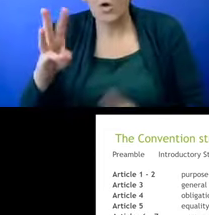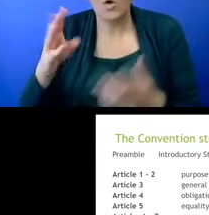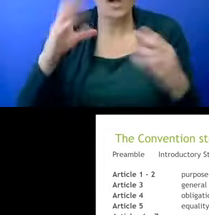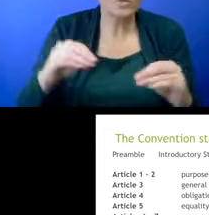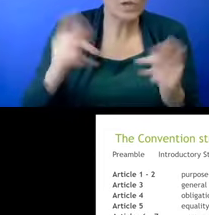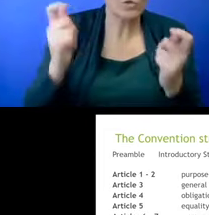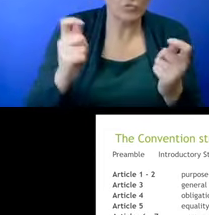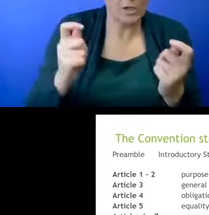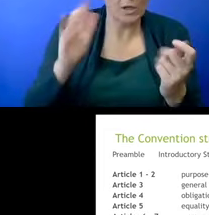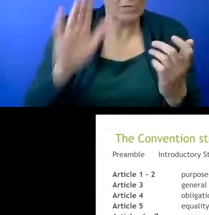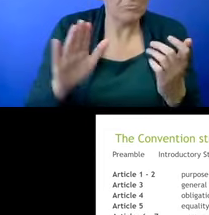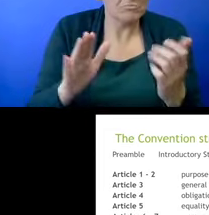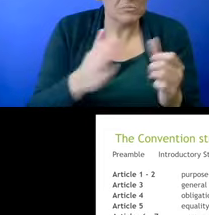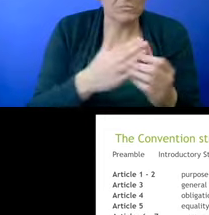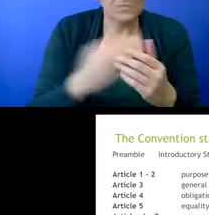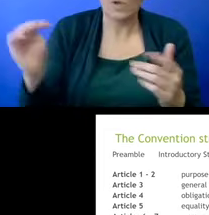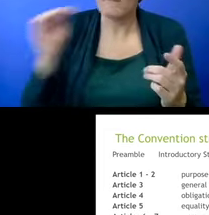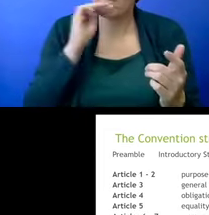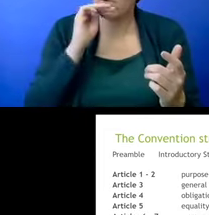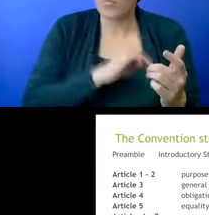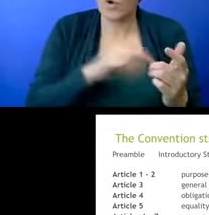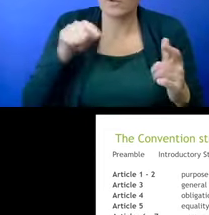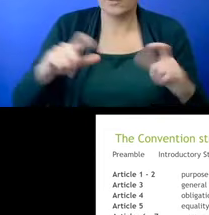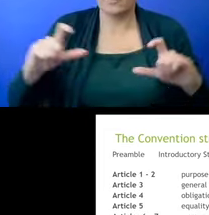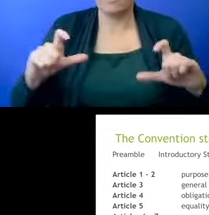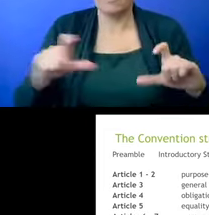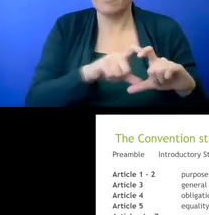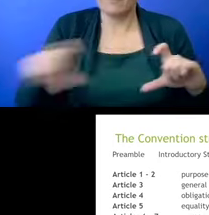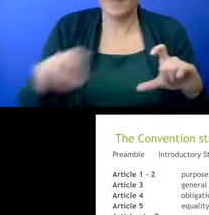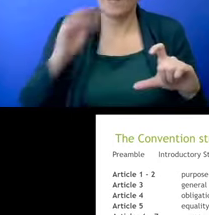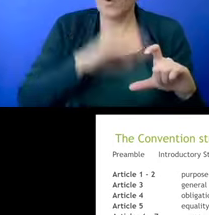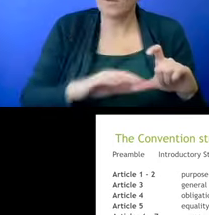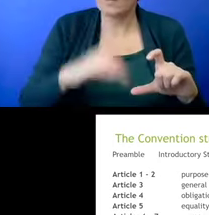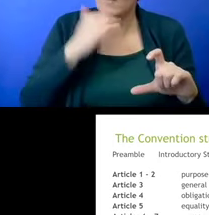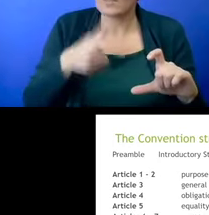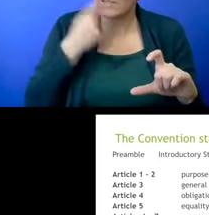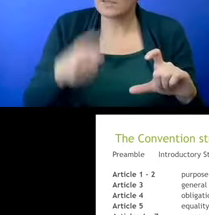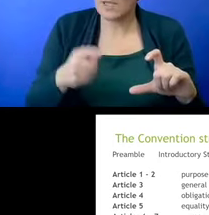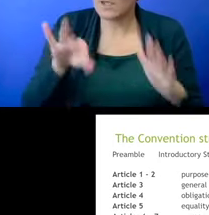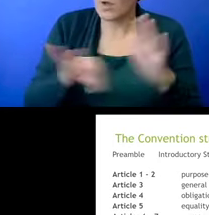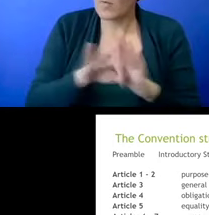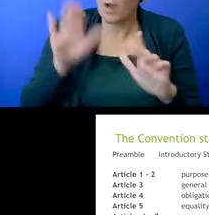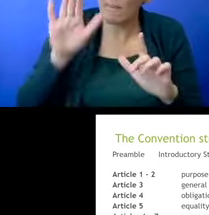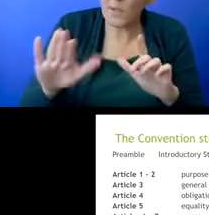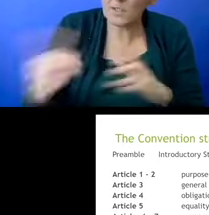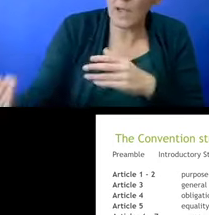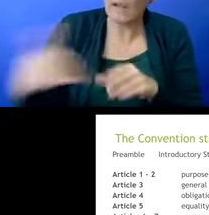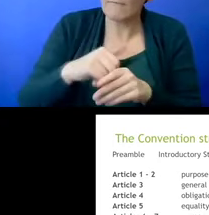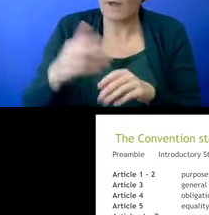So it's a hugely important Article, in that it requires governments to involve disabled people